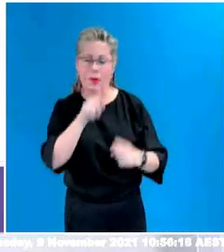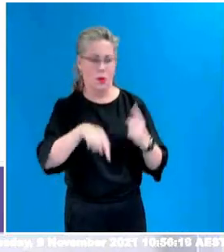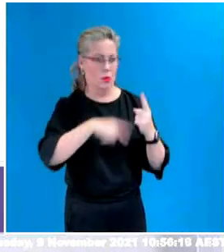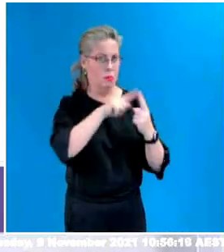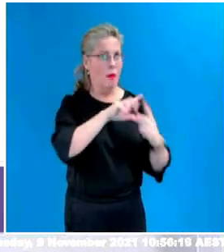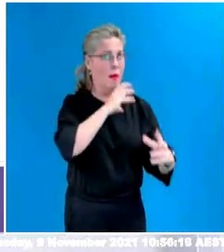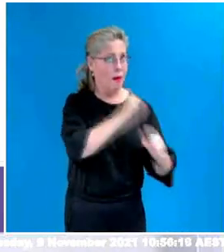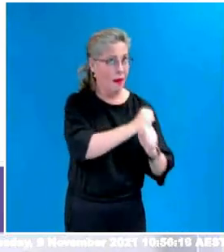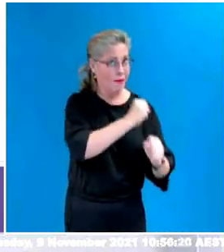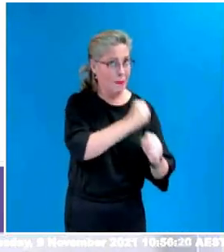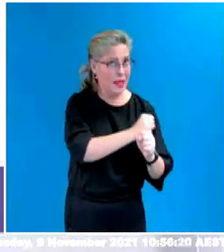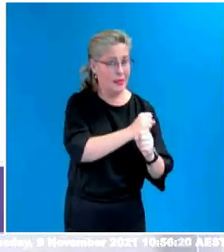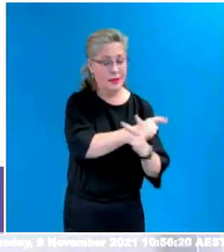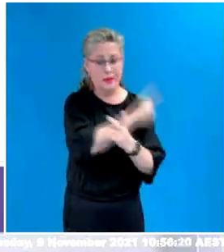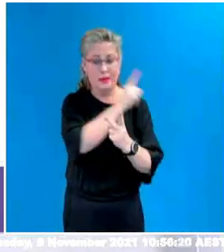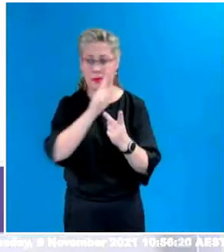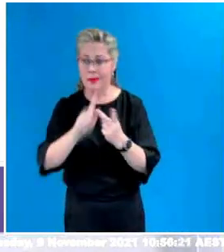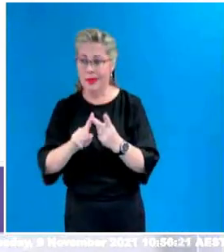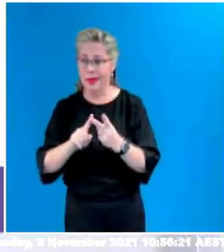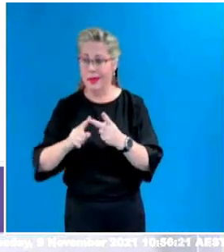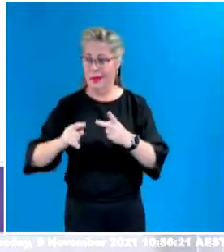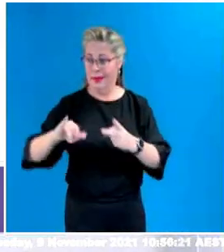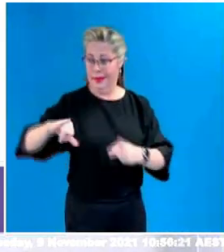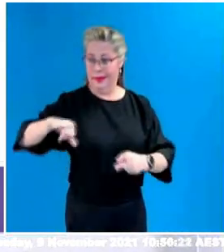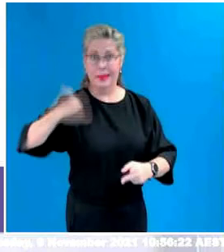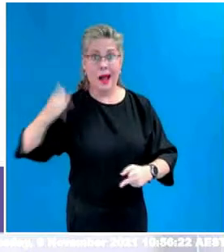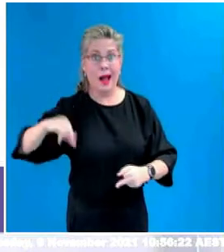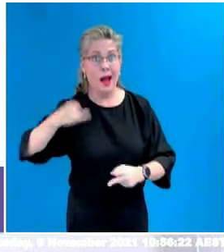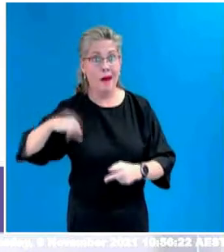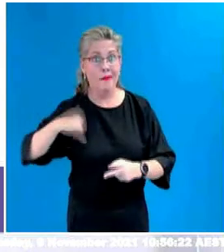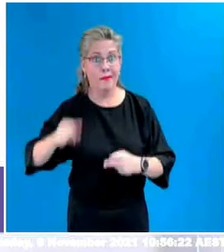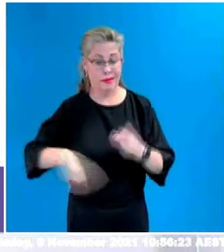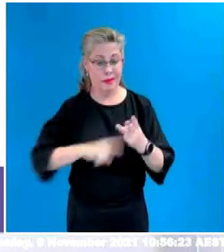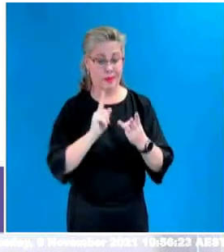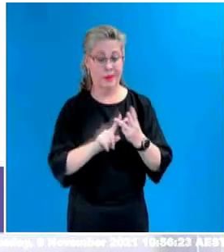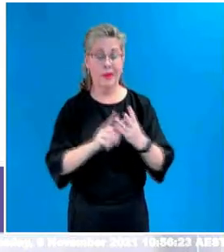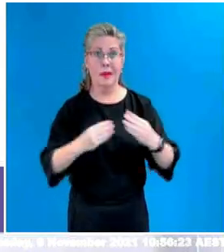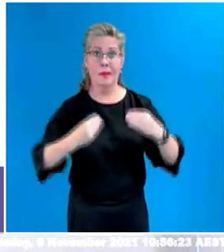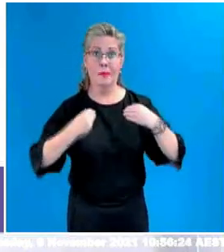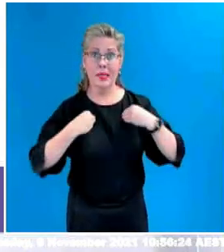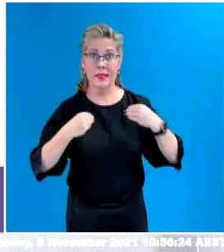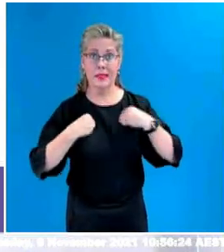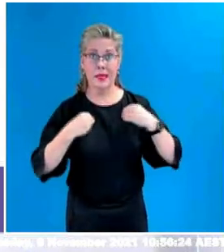be called a tripartite model to the work of the International Labour